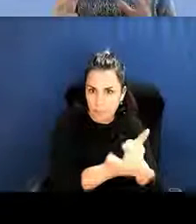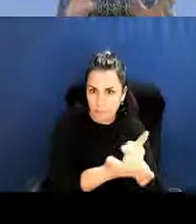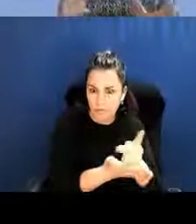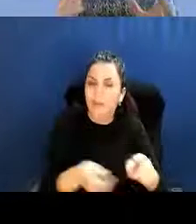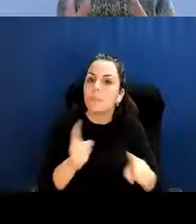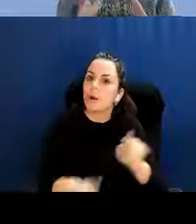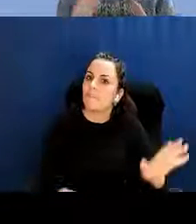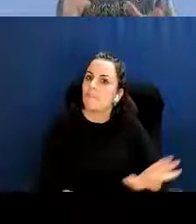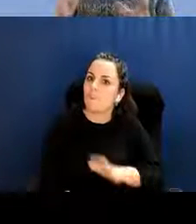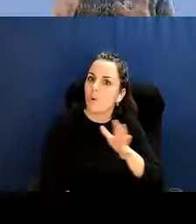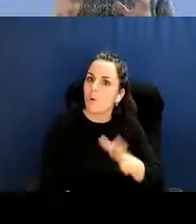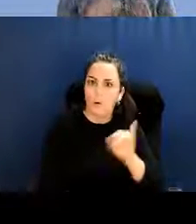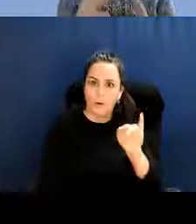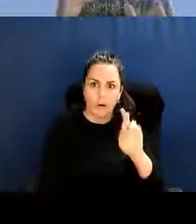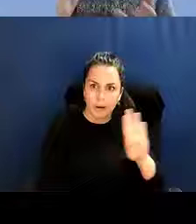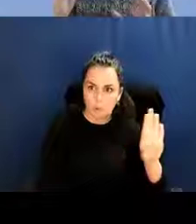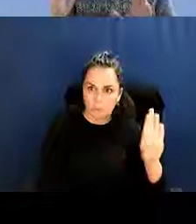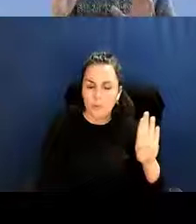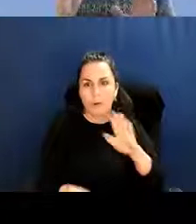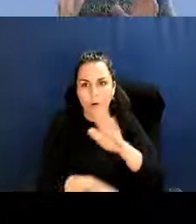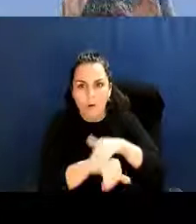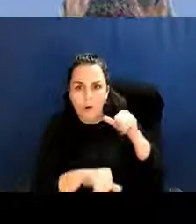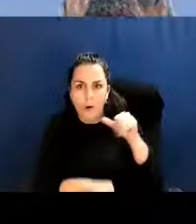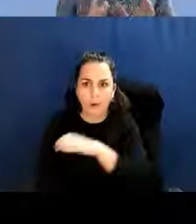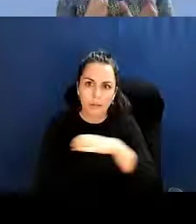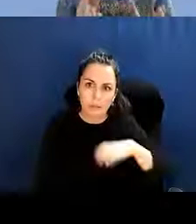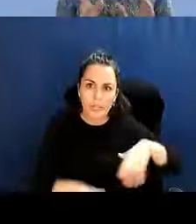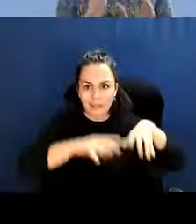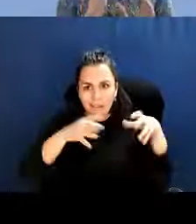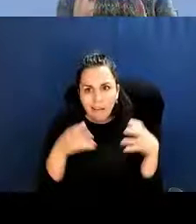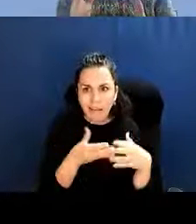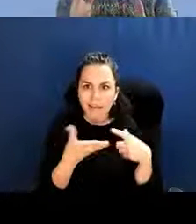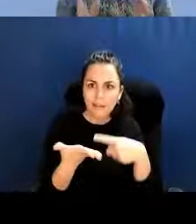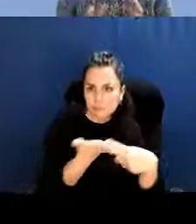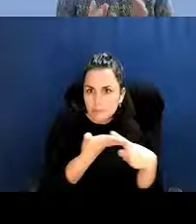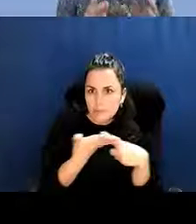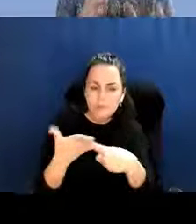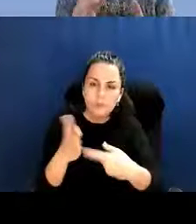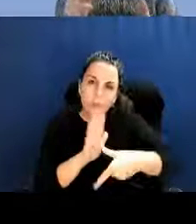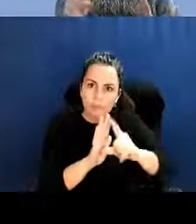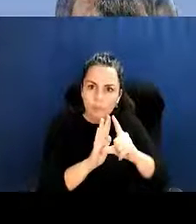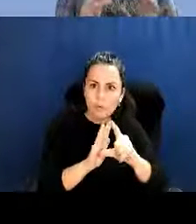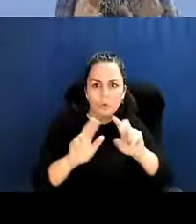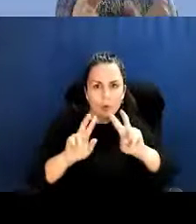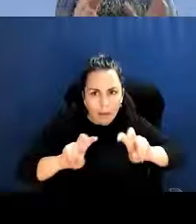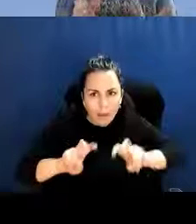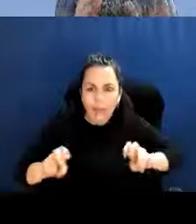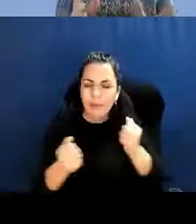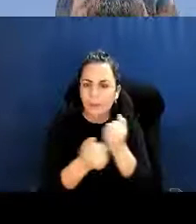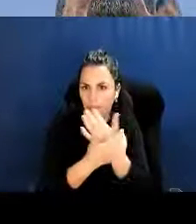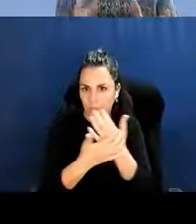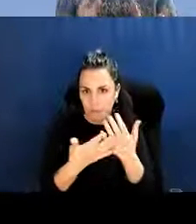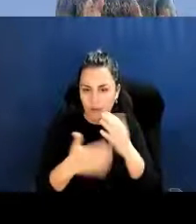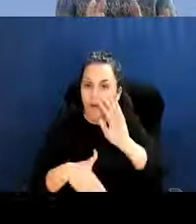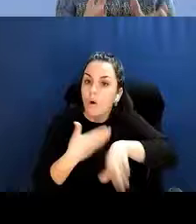The whole setup and membership, and what the IRB reviewers need to review. All of those criterias are stipulated